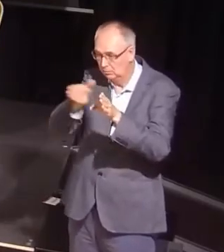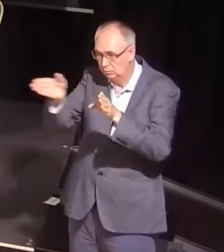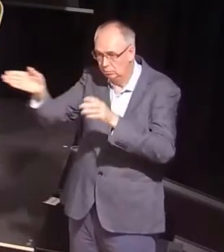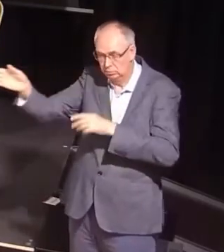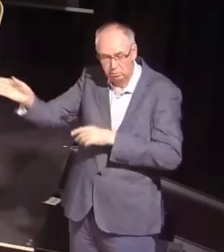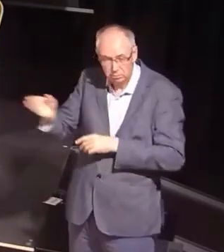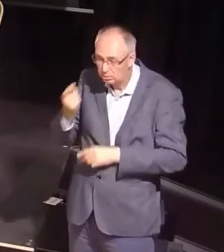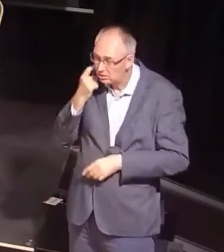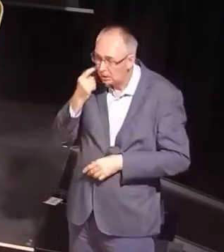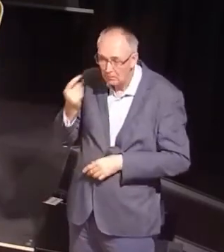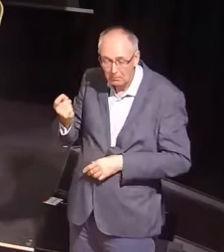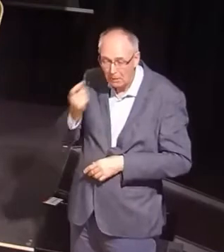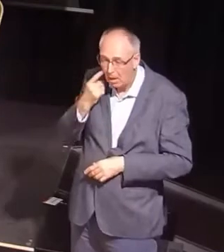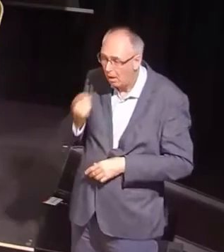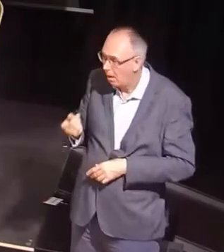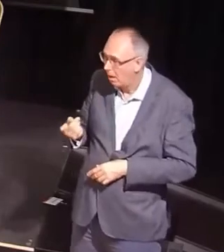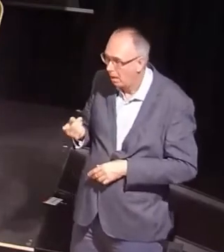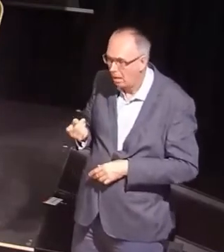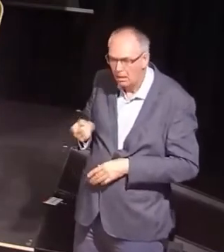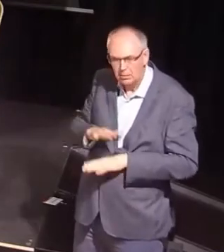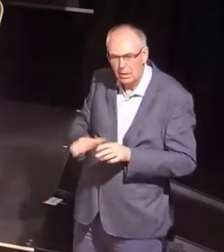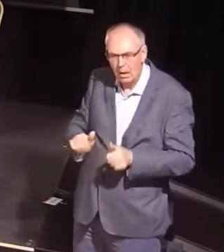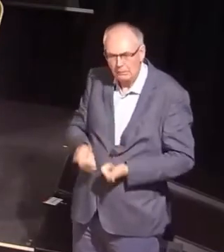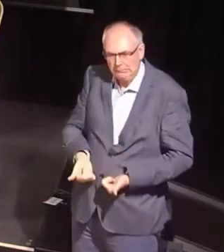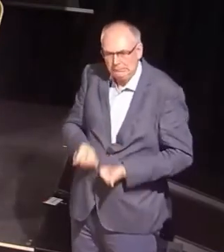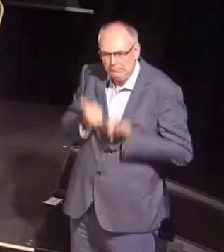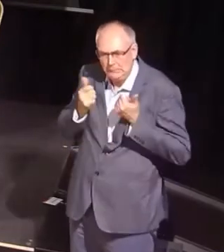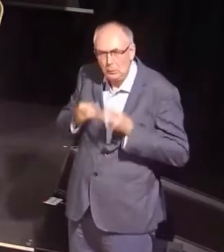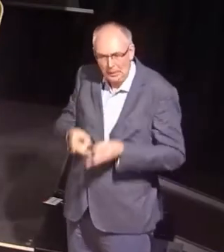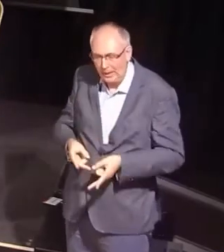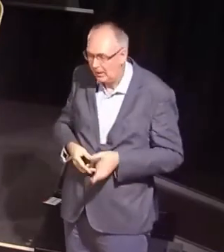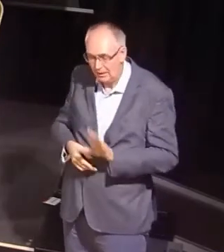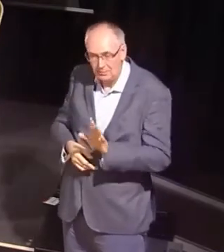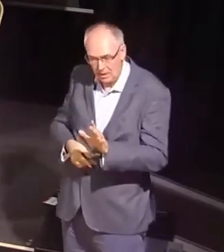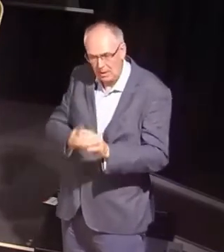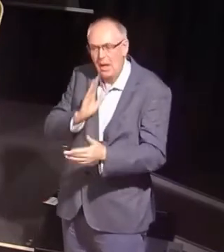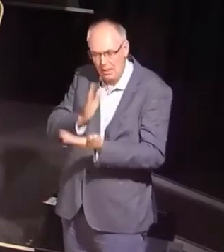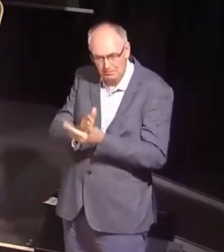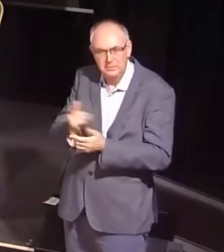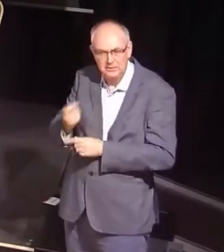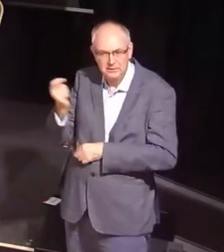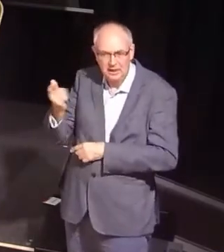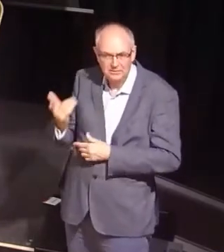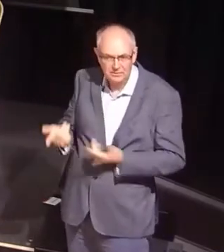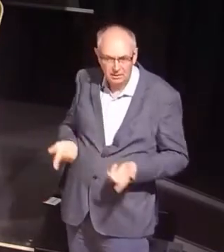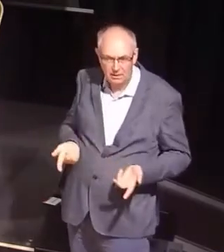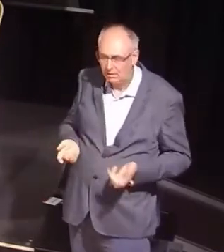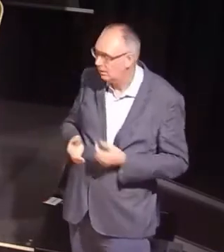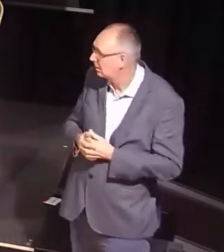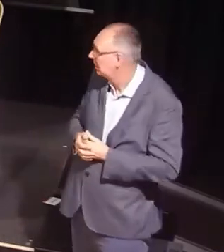it's not the most efficient way of doing things like these, but it's a way to guarantee success very quickly, which is great